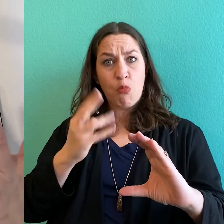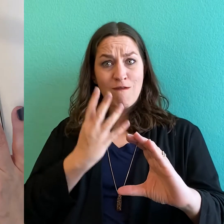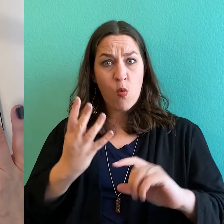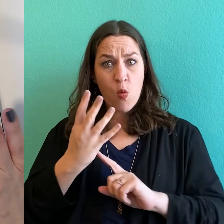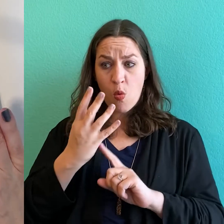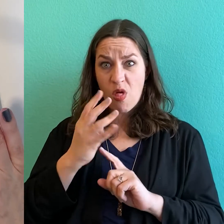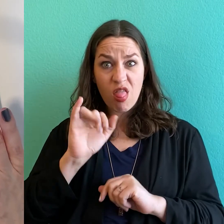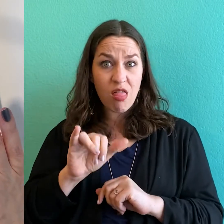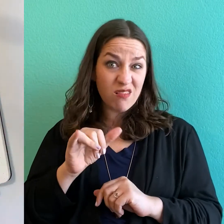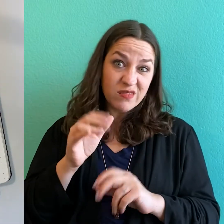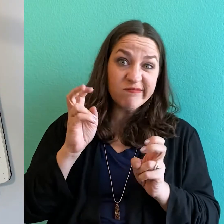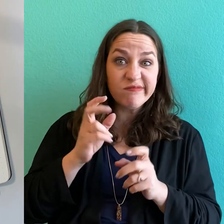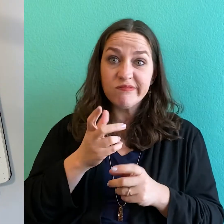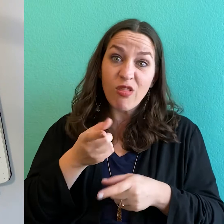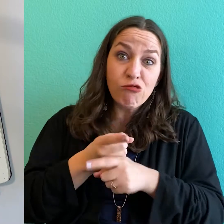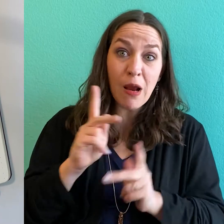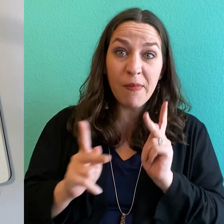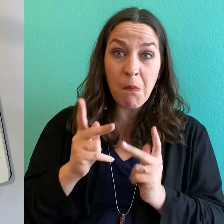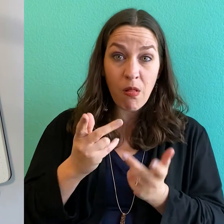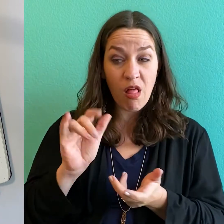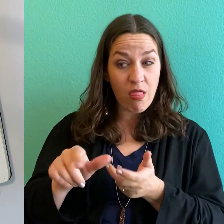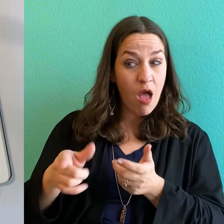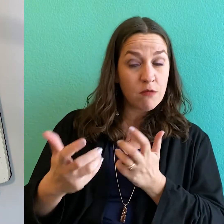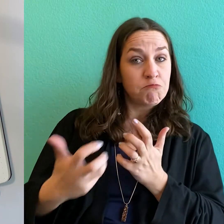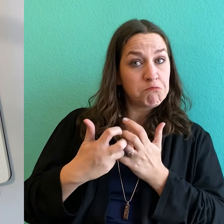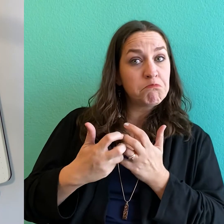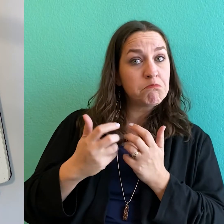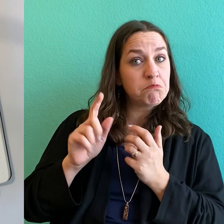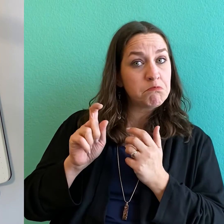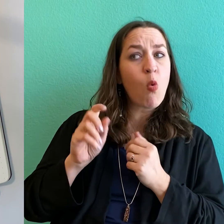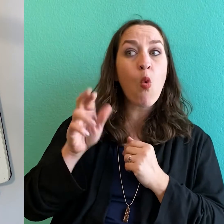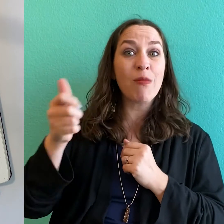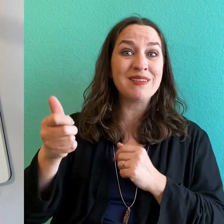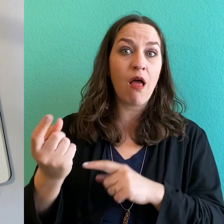four people in my inner circle who I actually want to be in my inner circle are those are the people